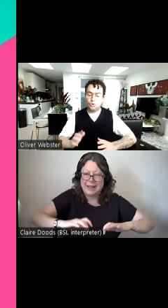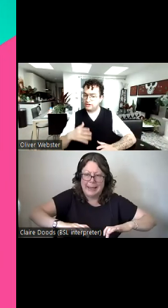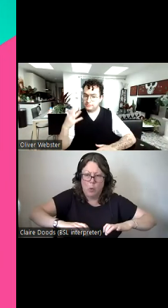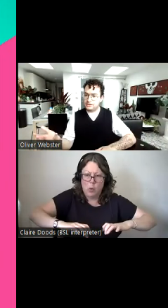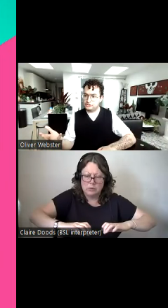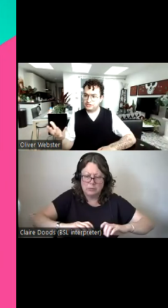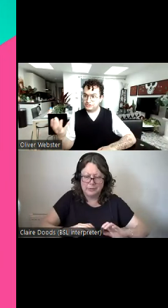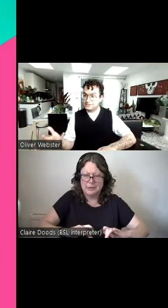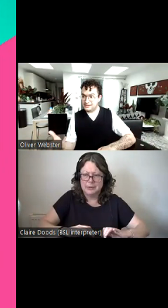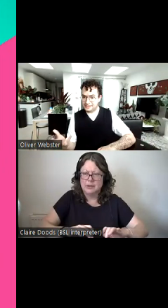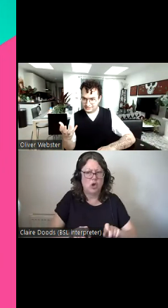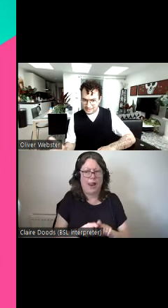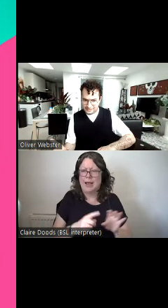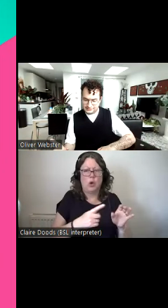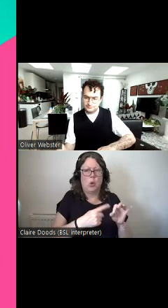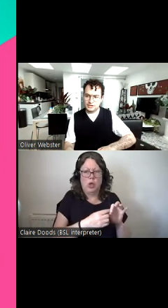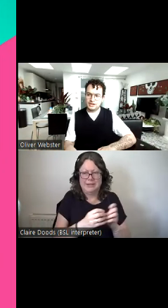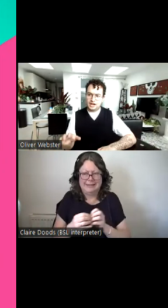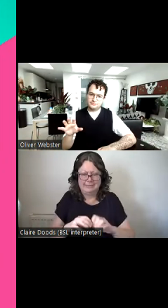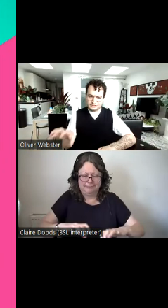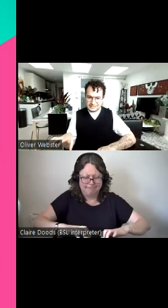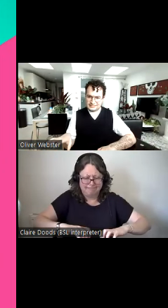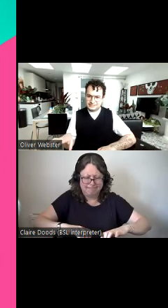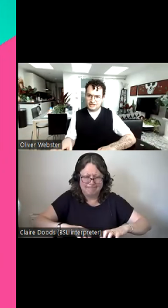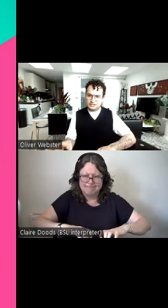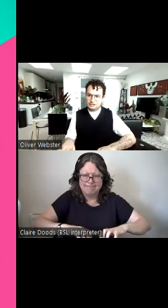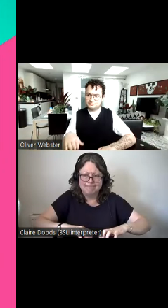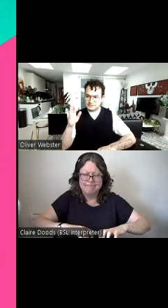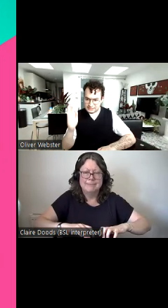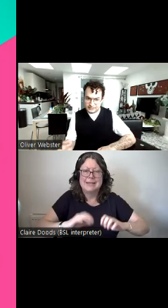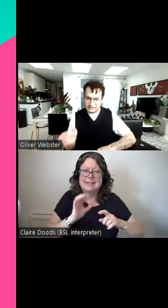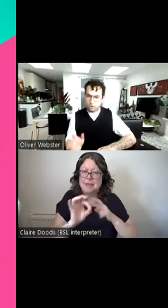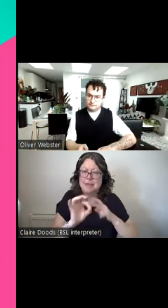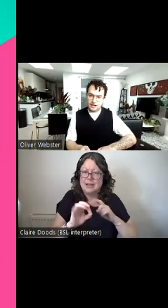although you might use a respeaking technique. These STTRs are specifically qualified.